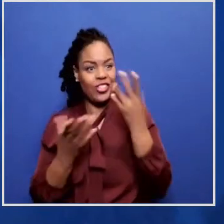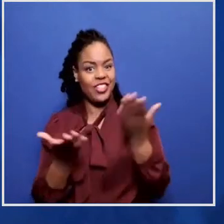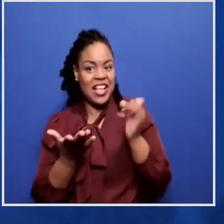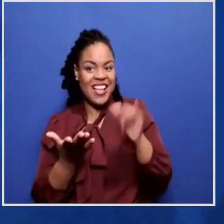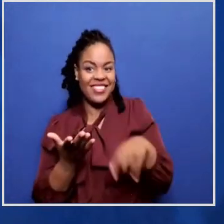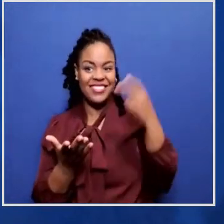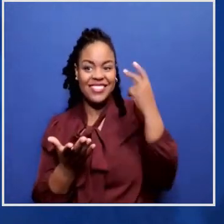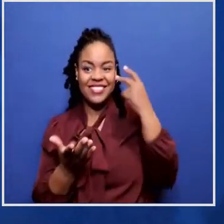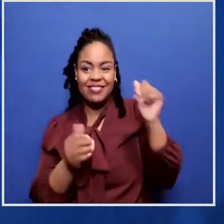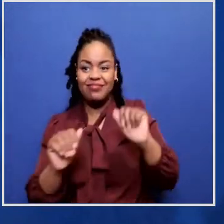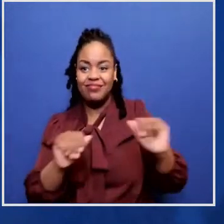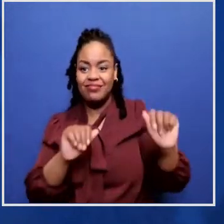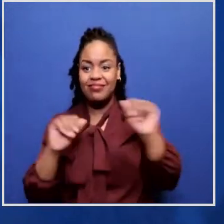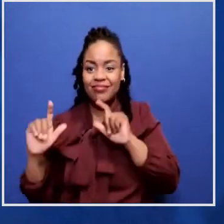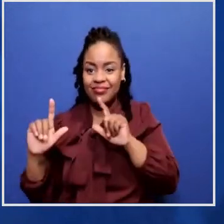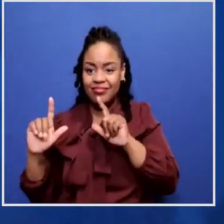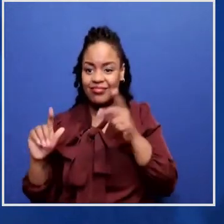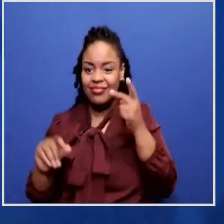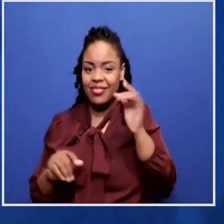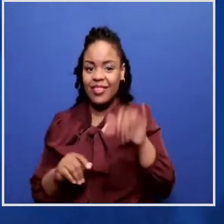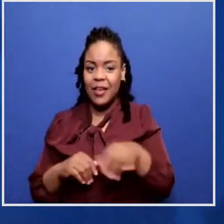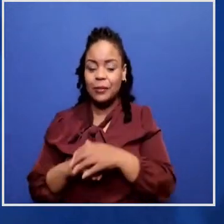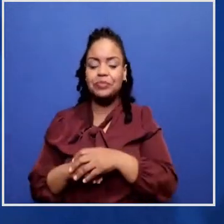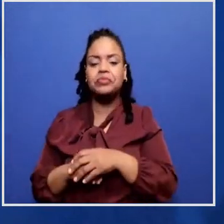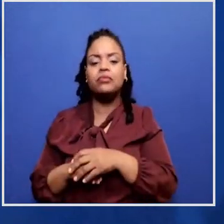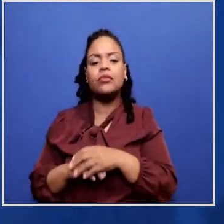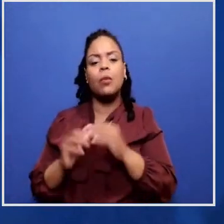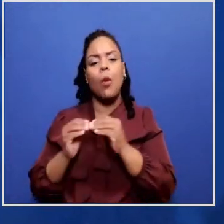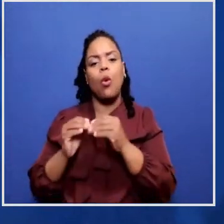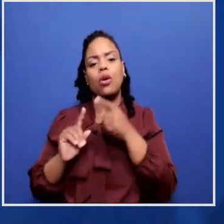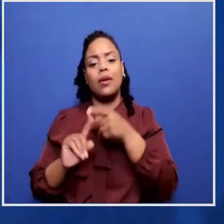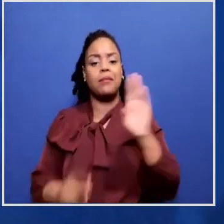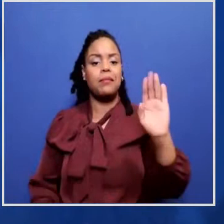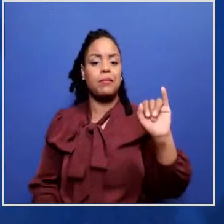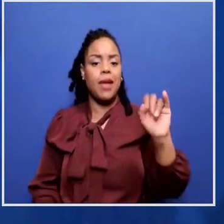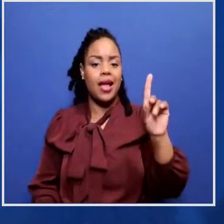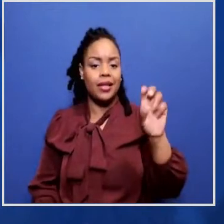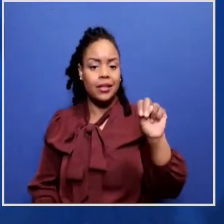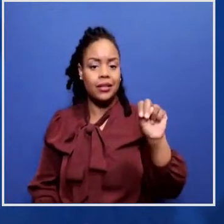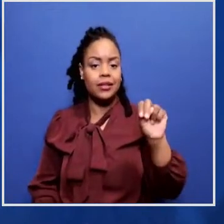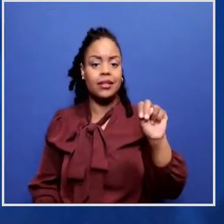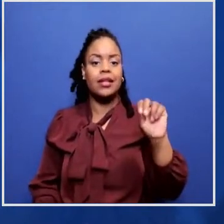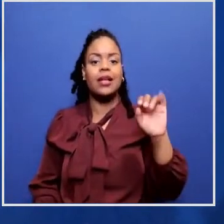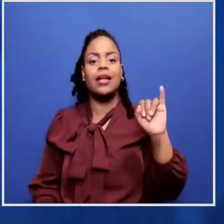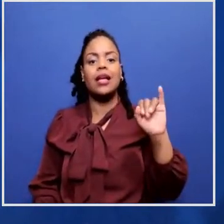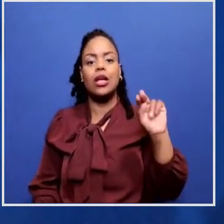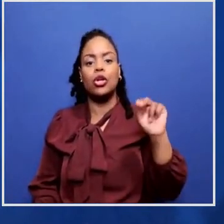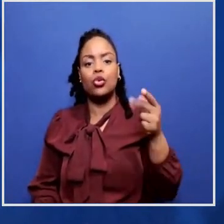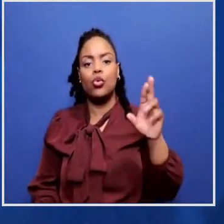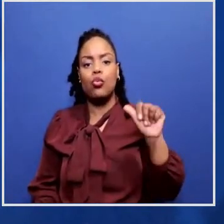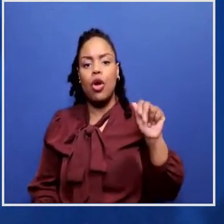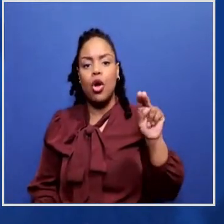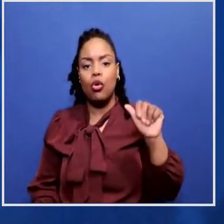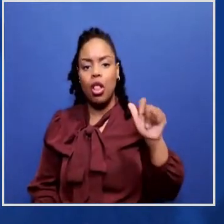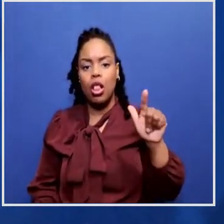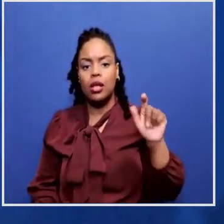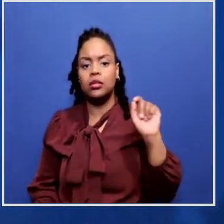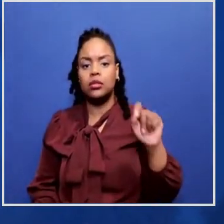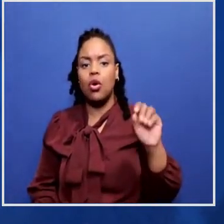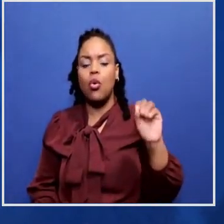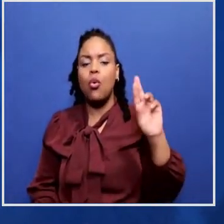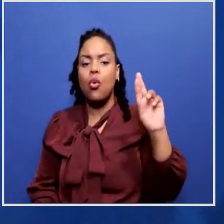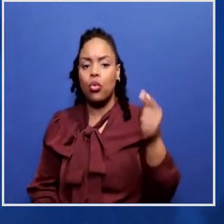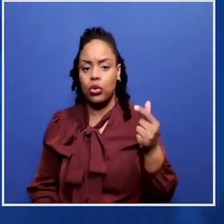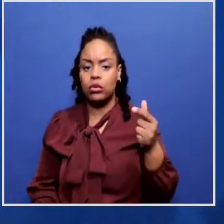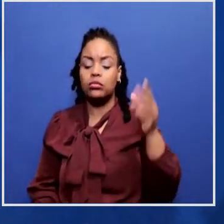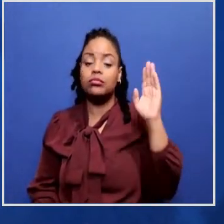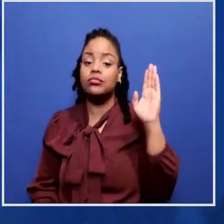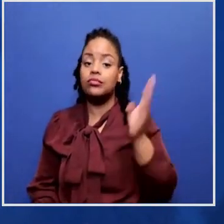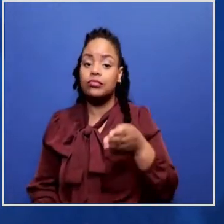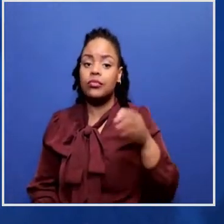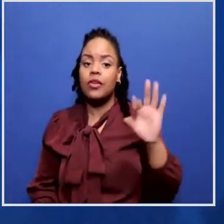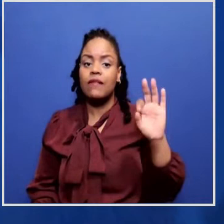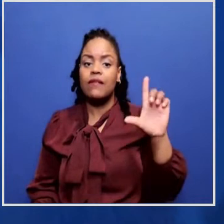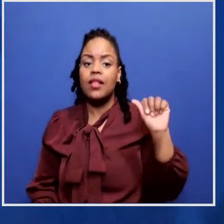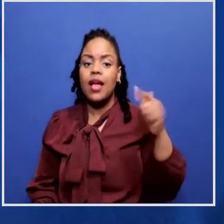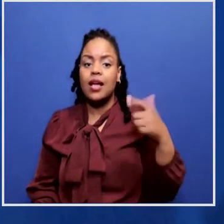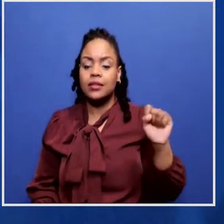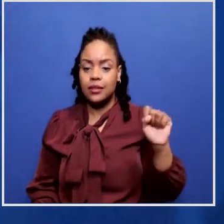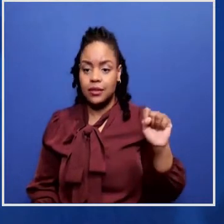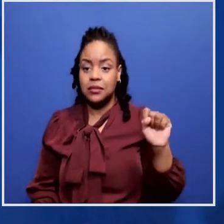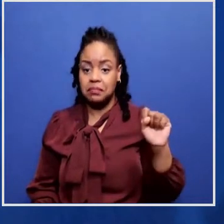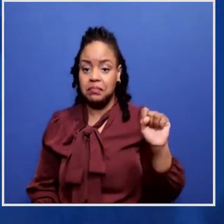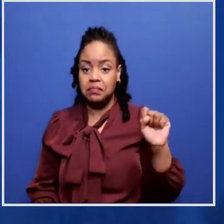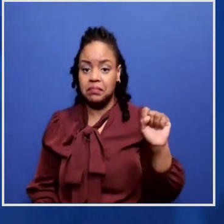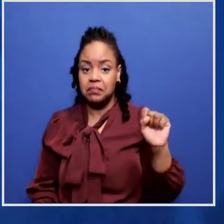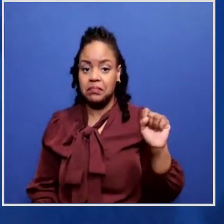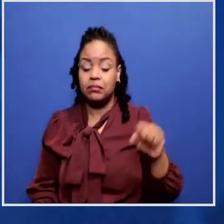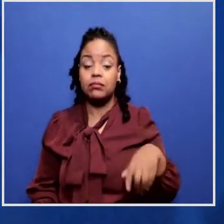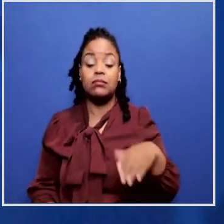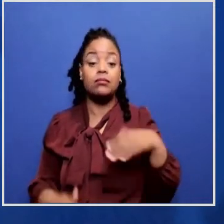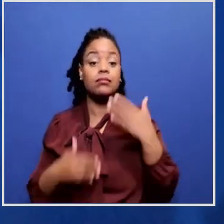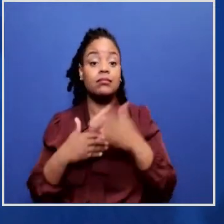LEARN MORE ABOUT FIELD OF FLAGS